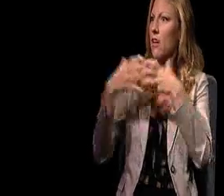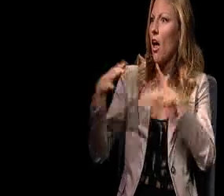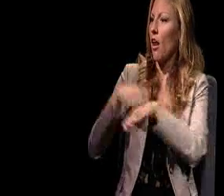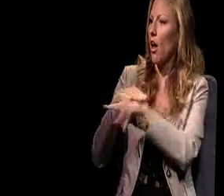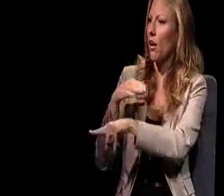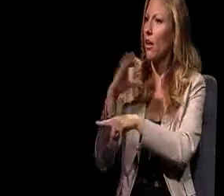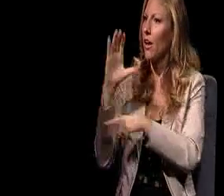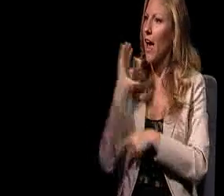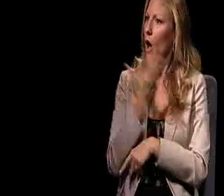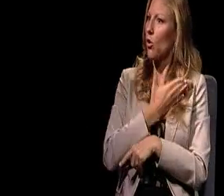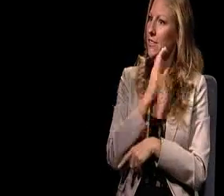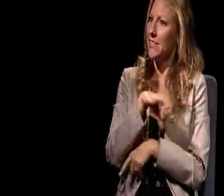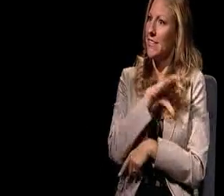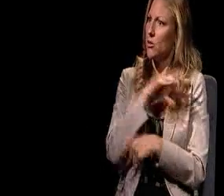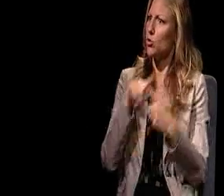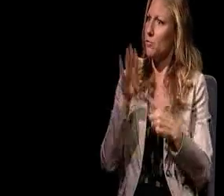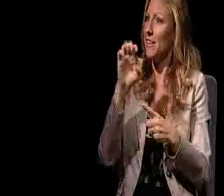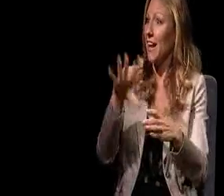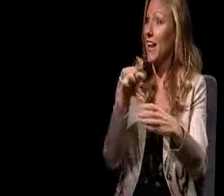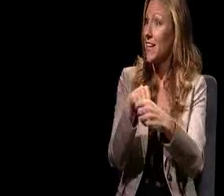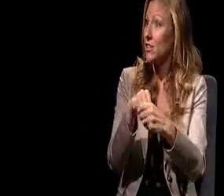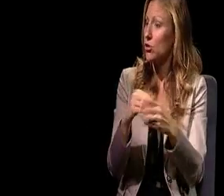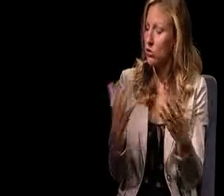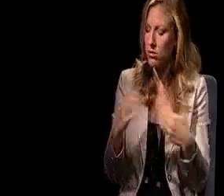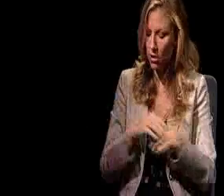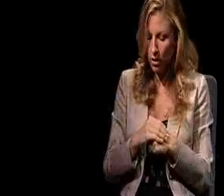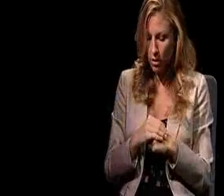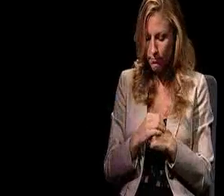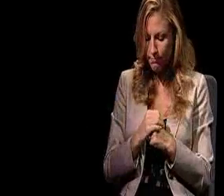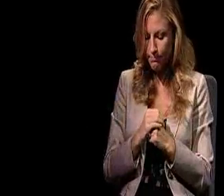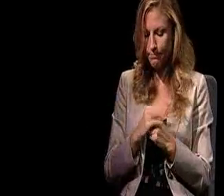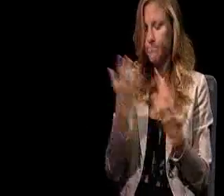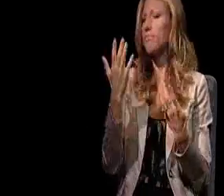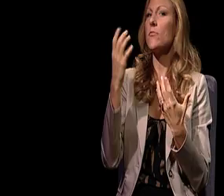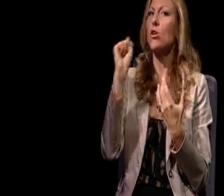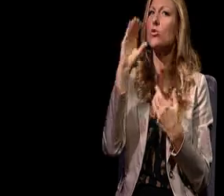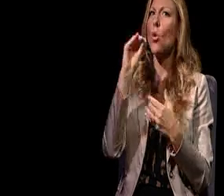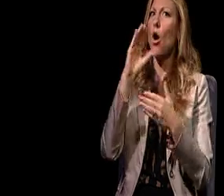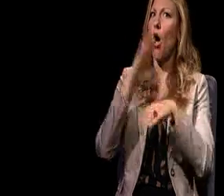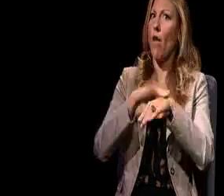and it depended a lot on our citizens to be engaged.